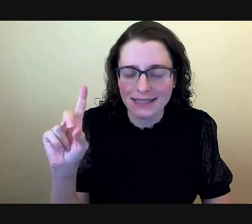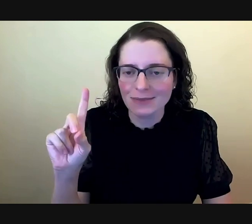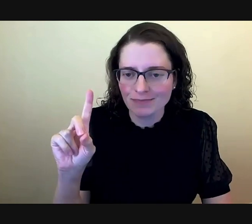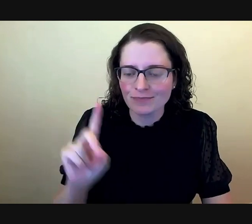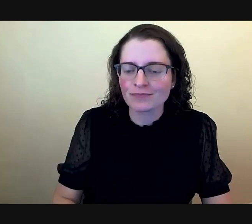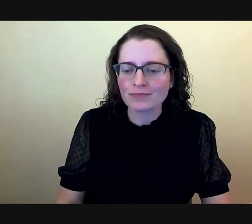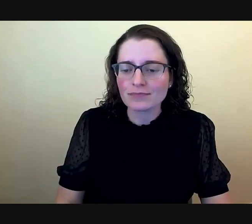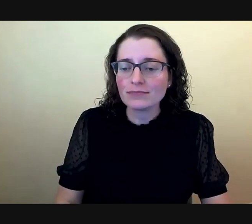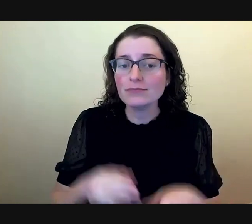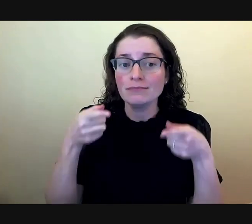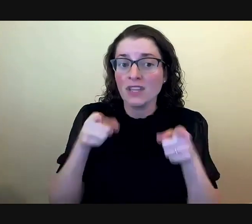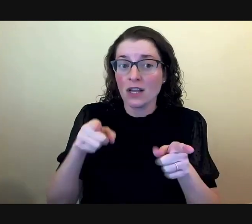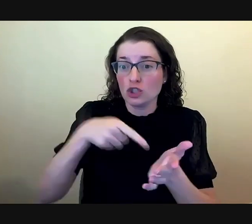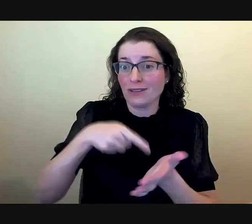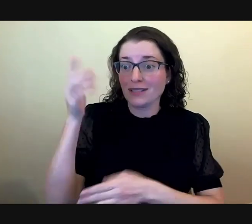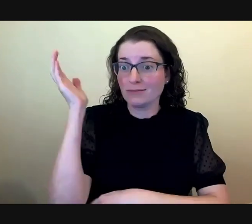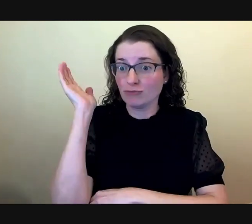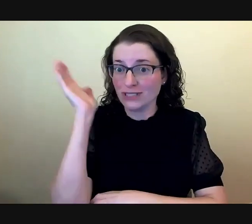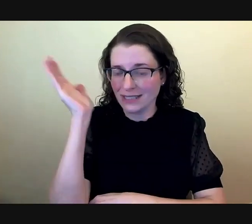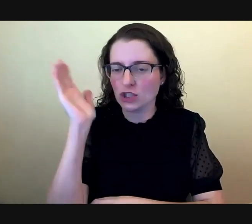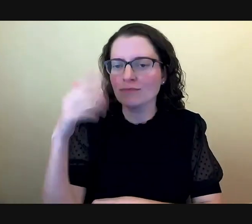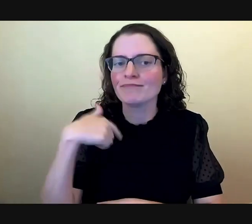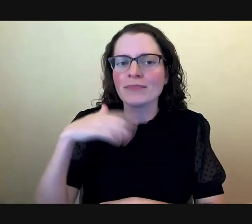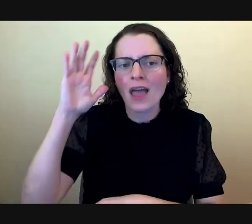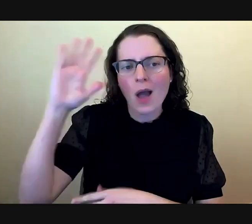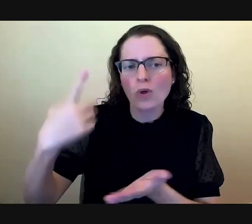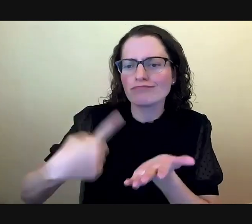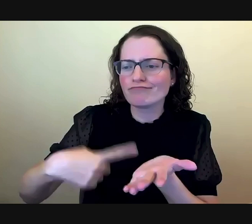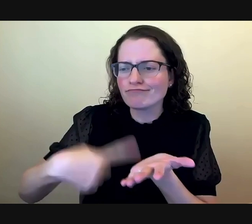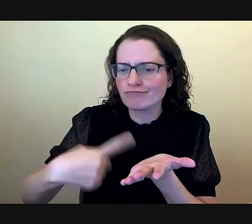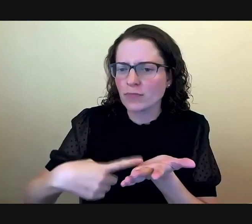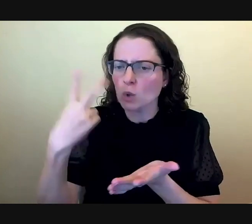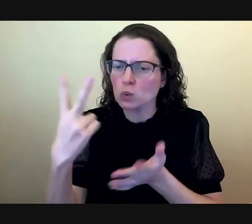of the Deaf, also known as NAD. During this presentation today, I